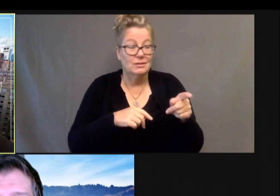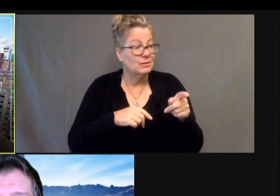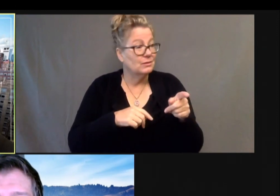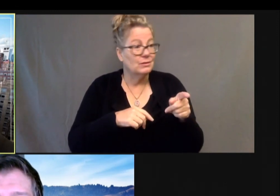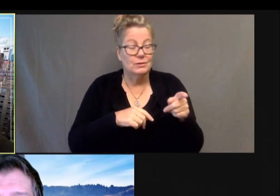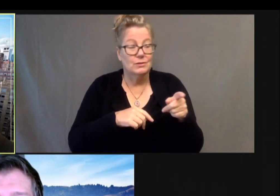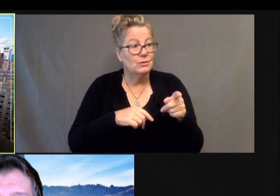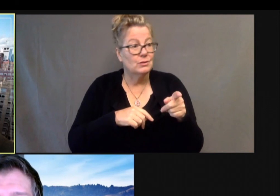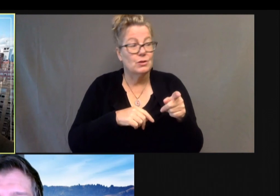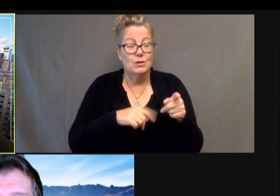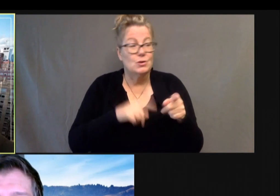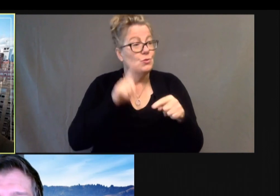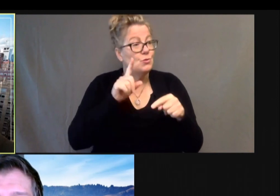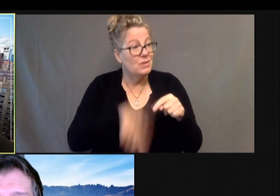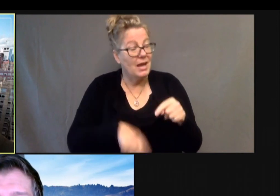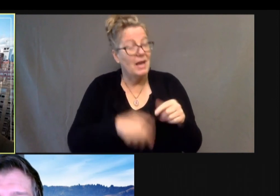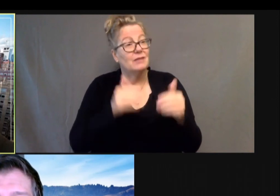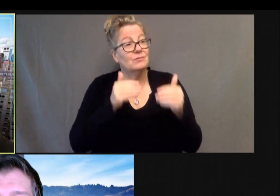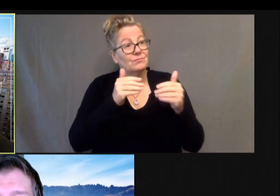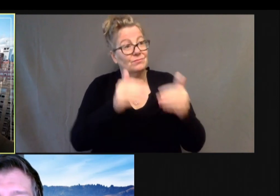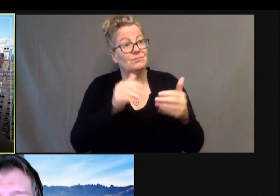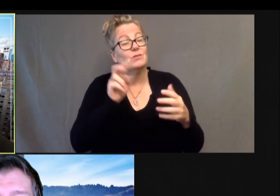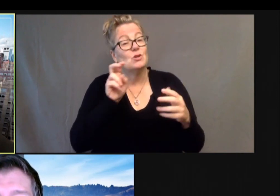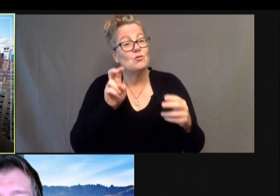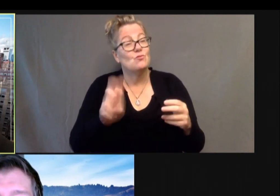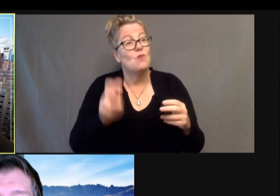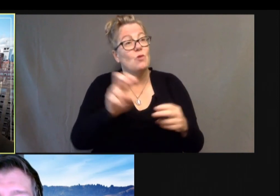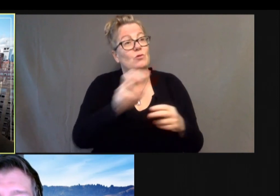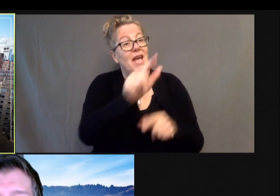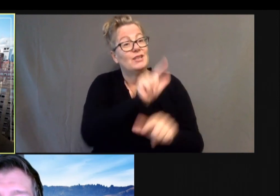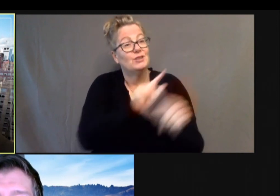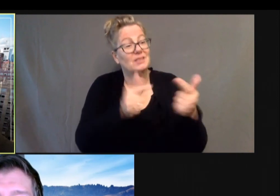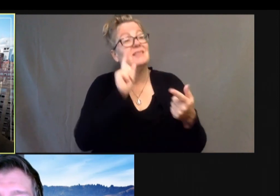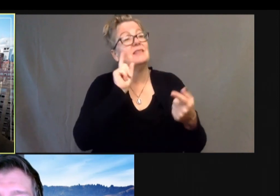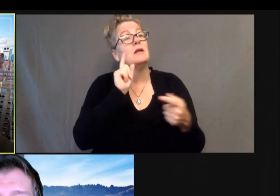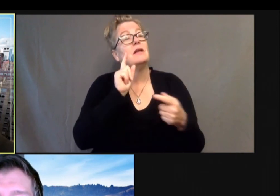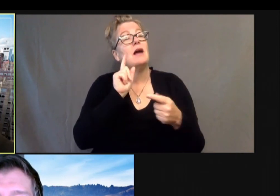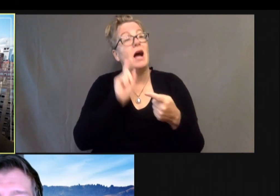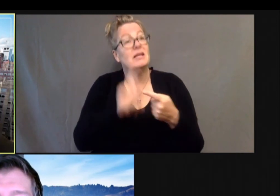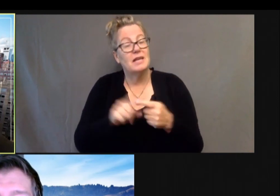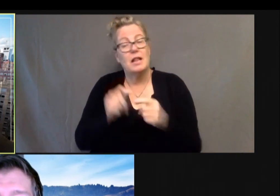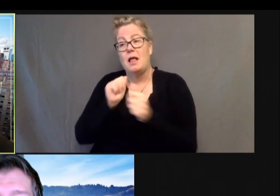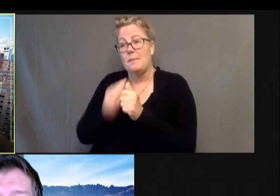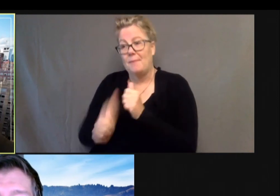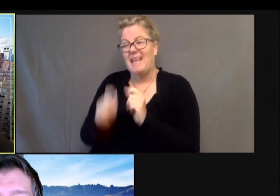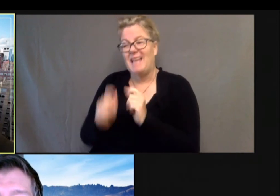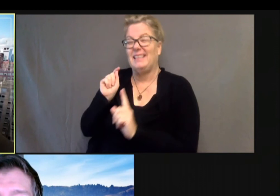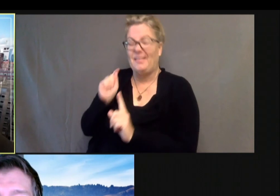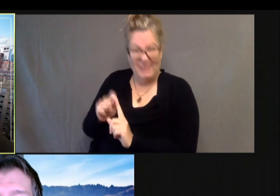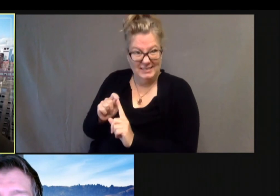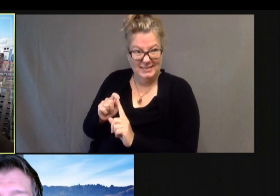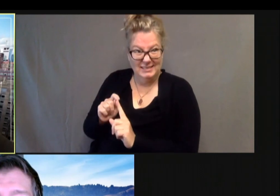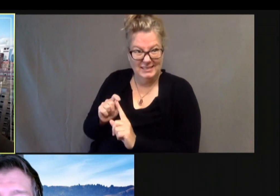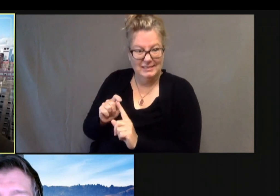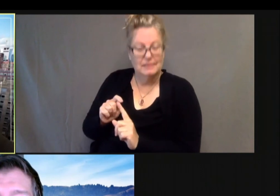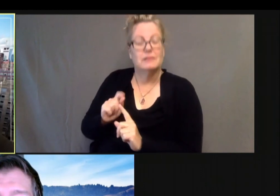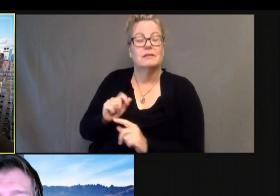until you pass step one. Or until you pass step two CK. In a situation like that, the